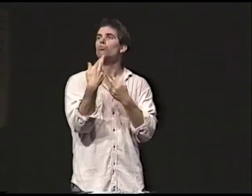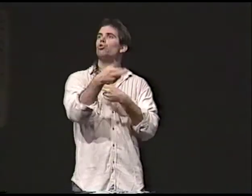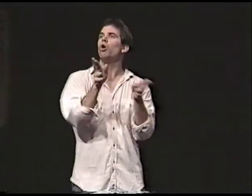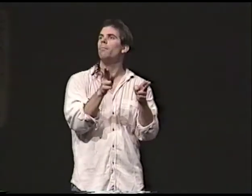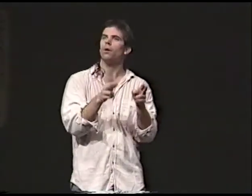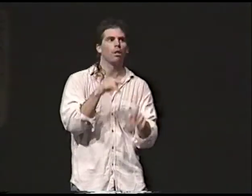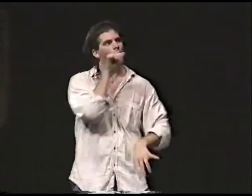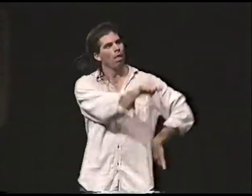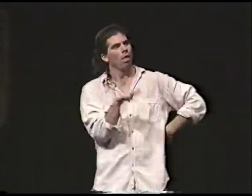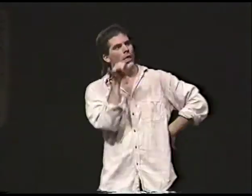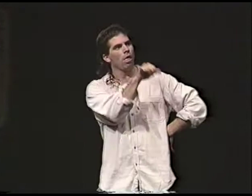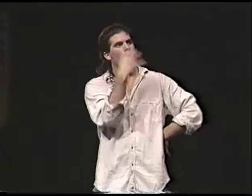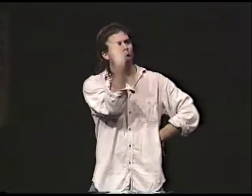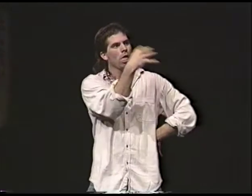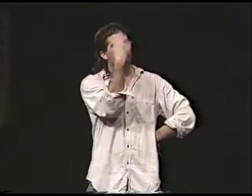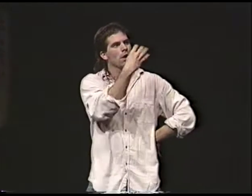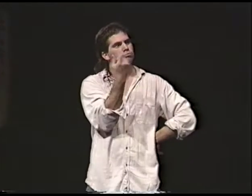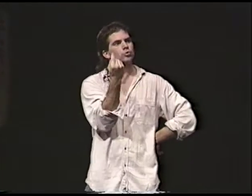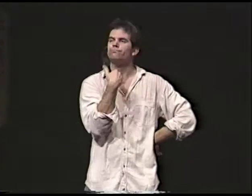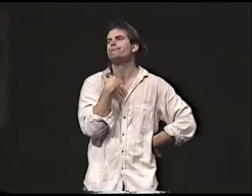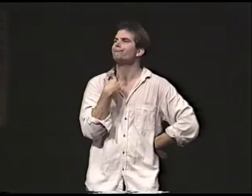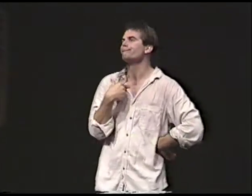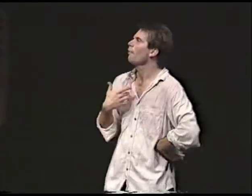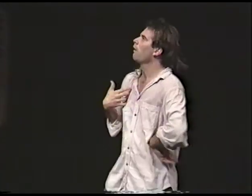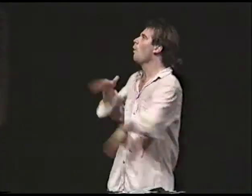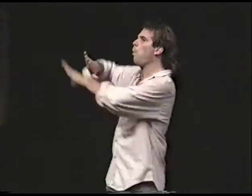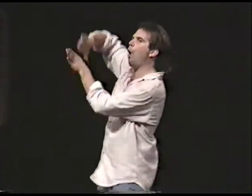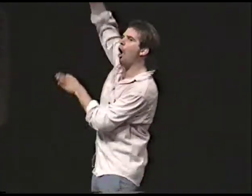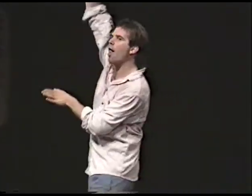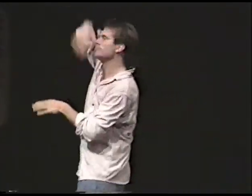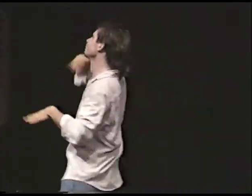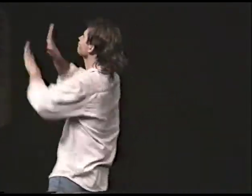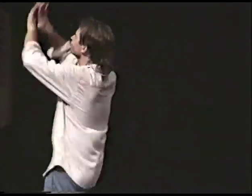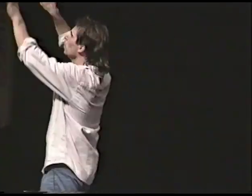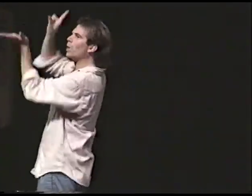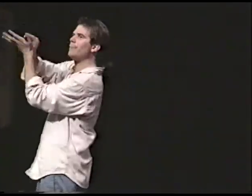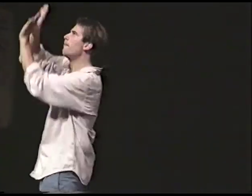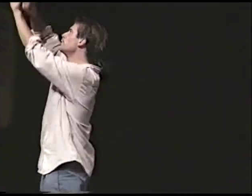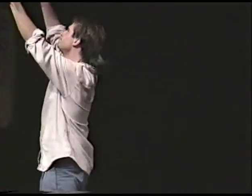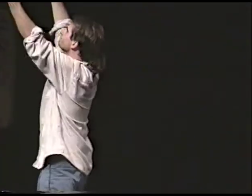I was in the hotel room, sitting there and didn't know what to do.